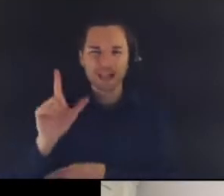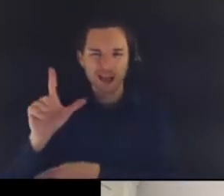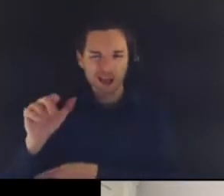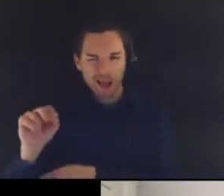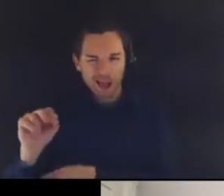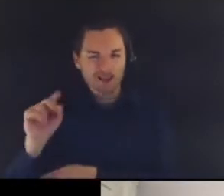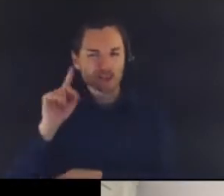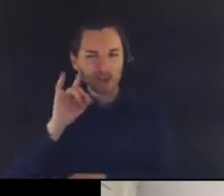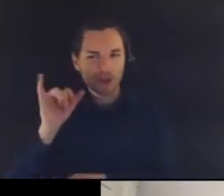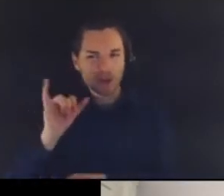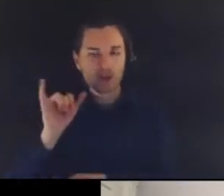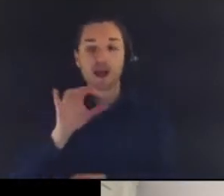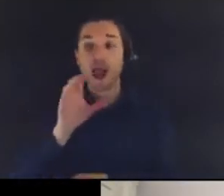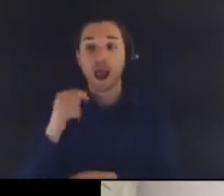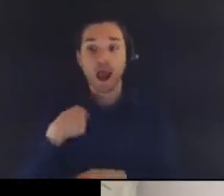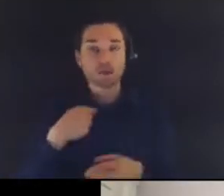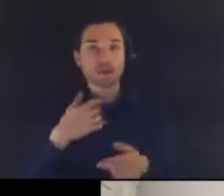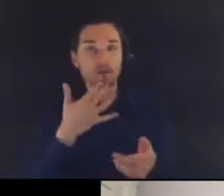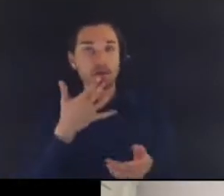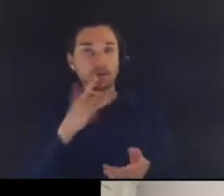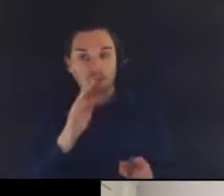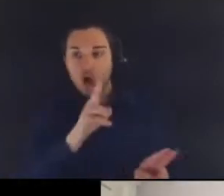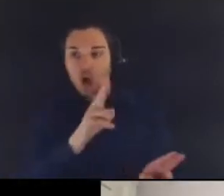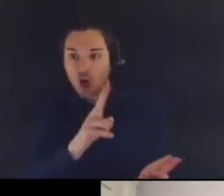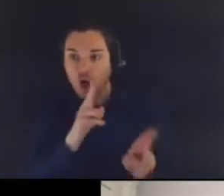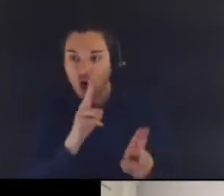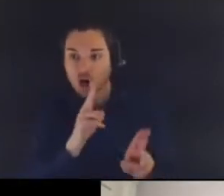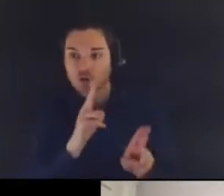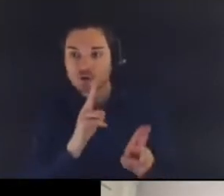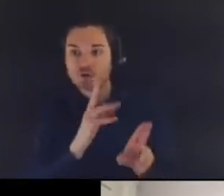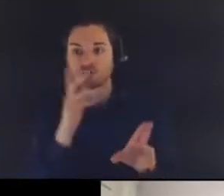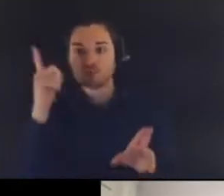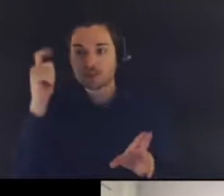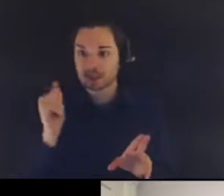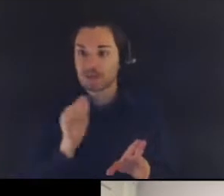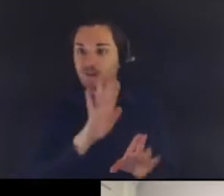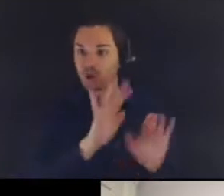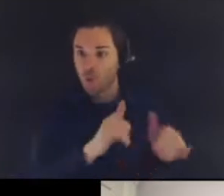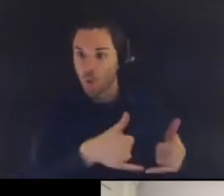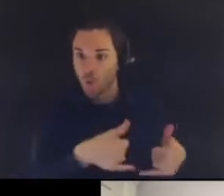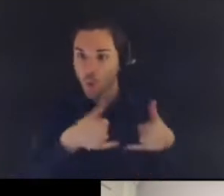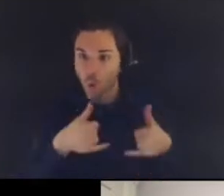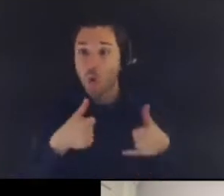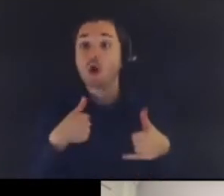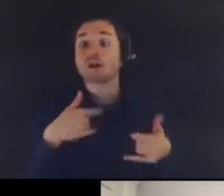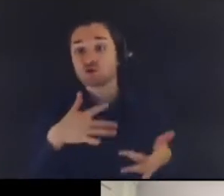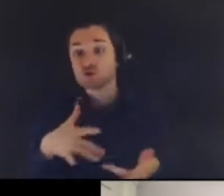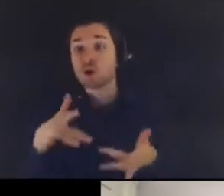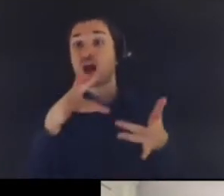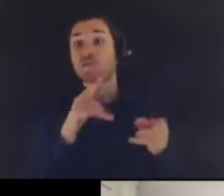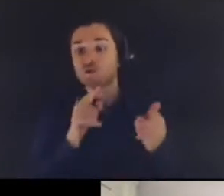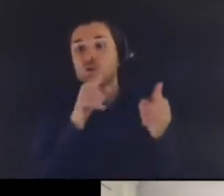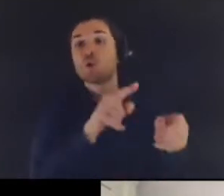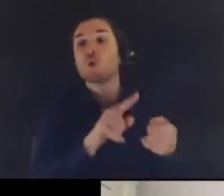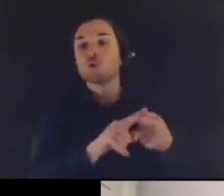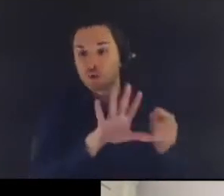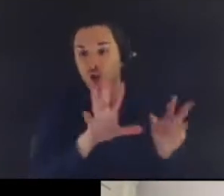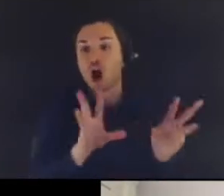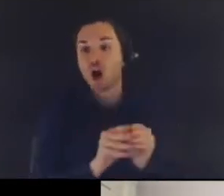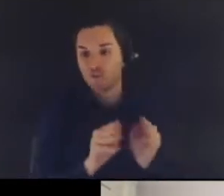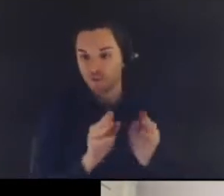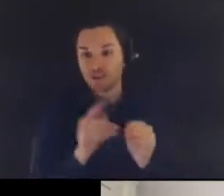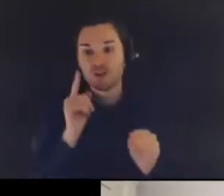their awards and travel to their conference for a summer. They actually have employers